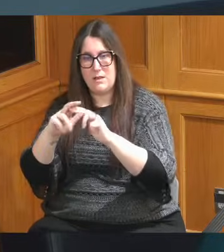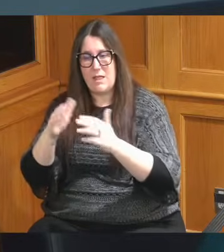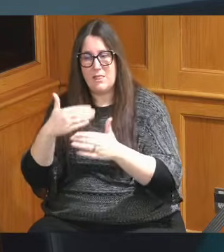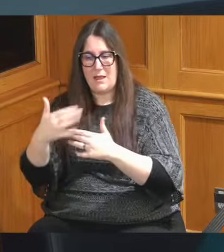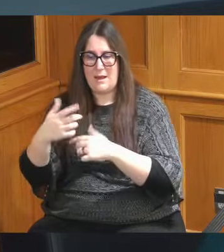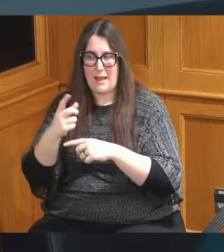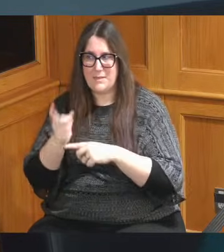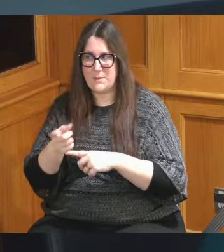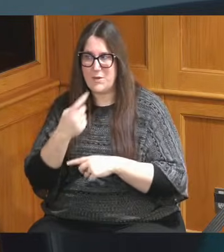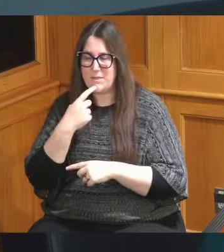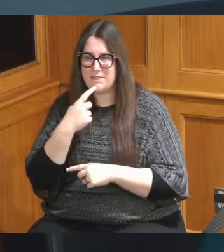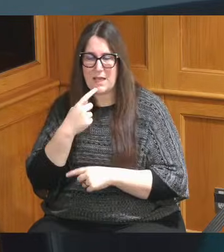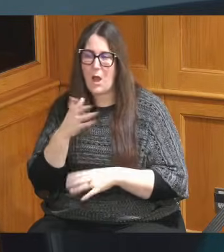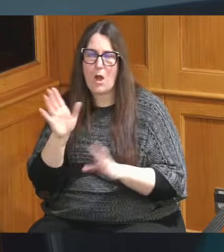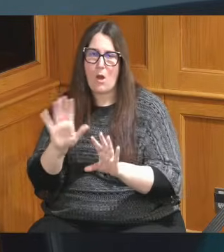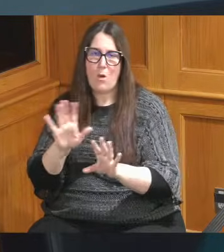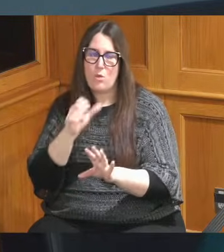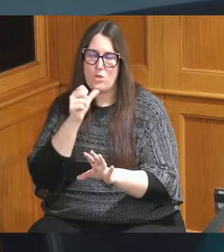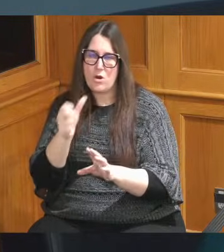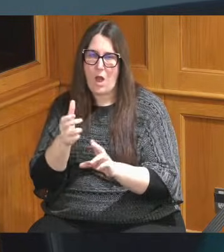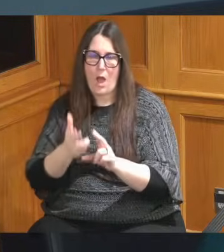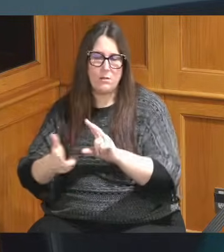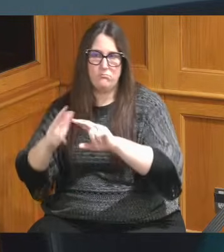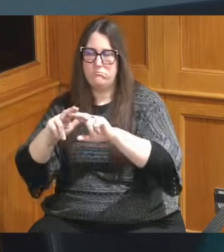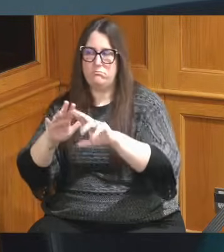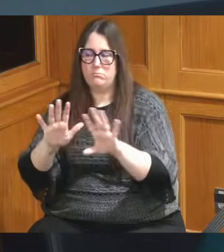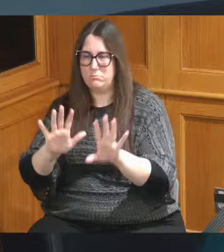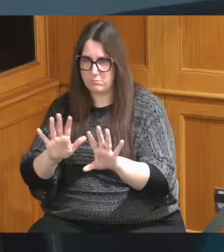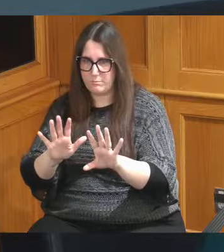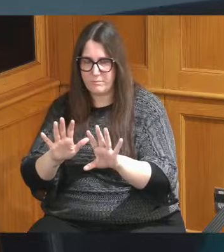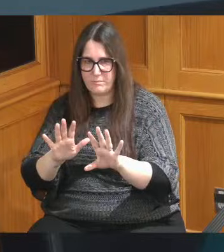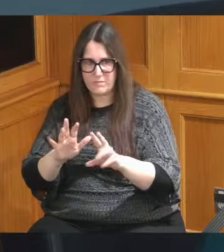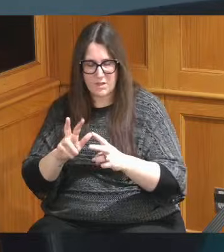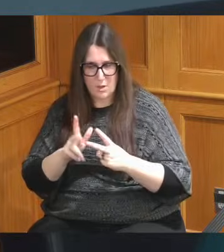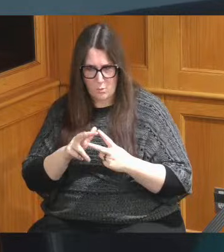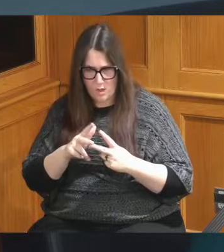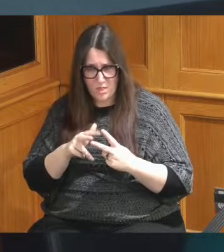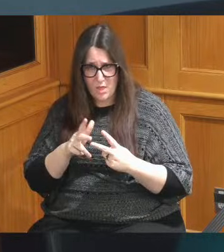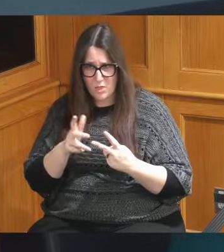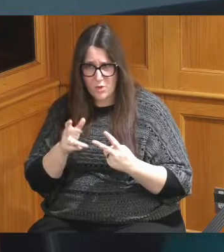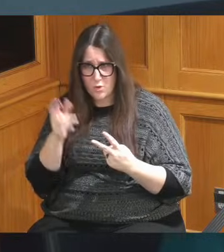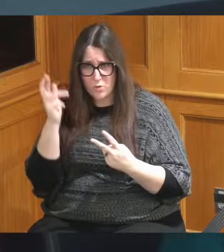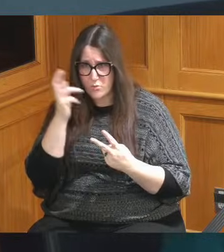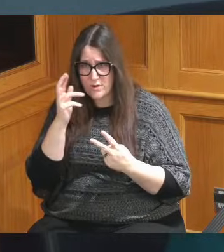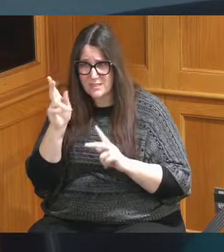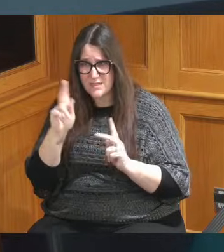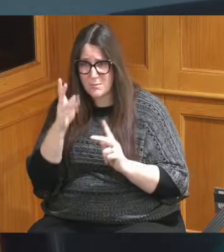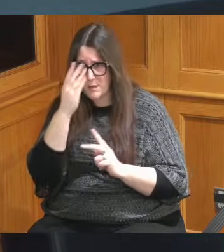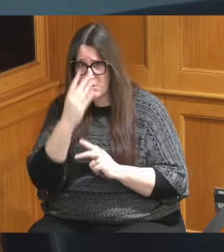price gouging. So is one or the other. We have to give a reason to the people, a real one. And